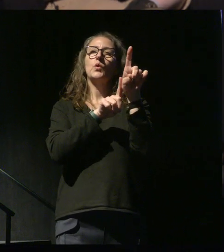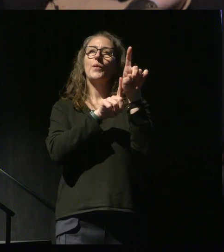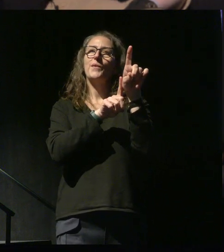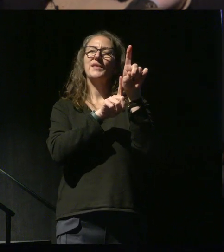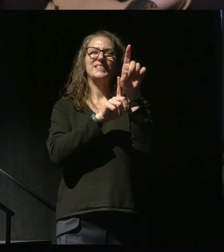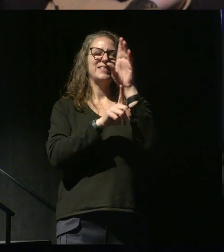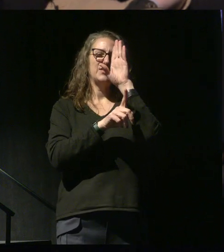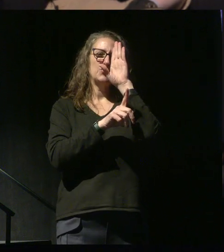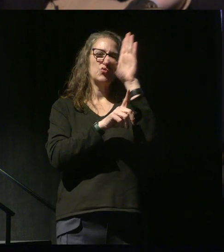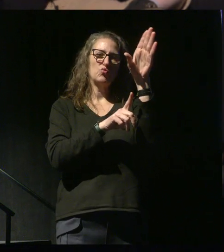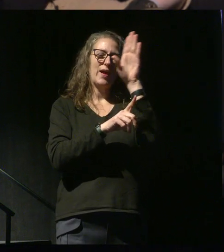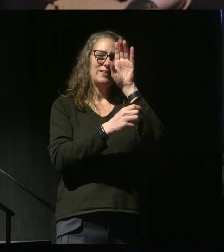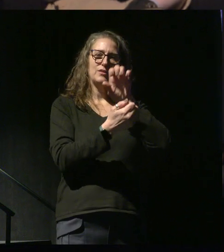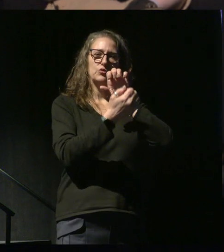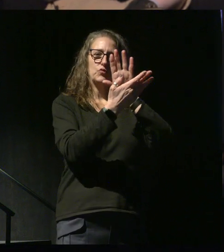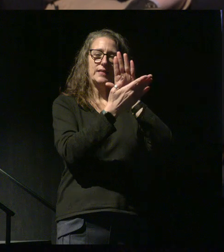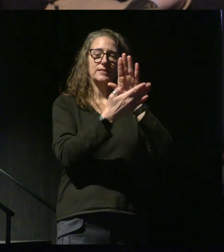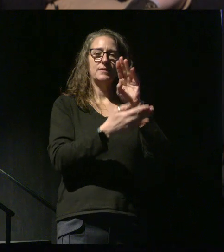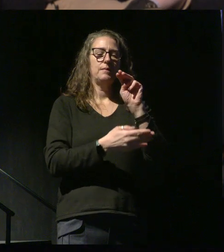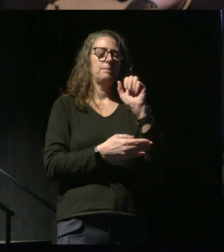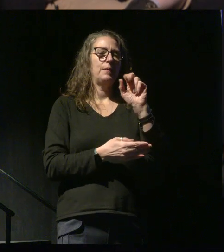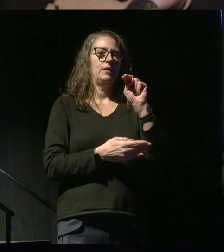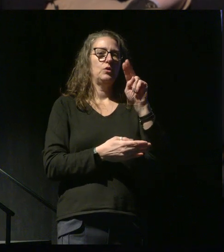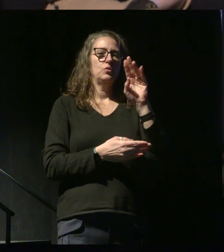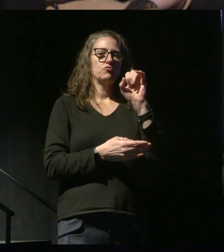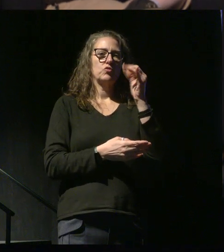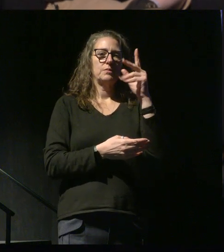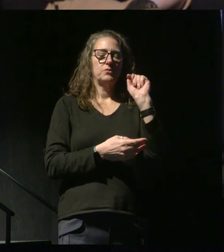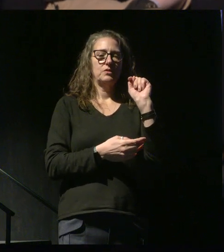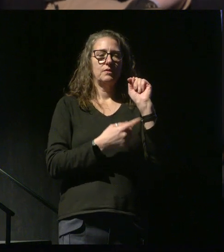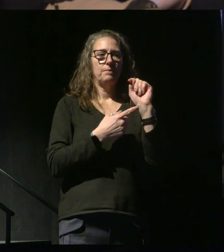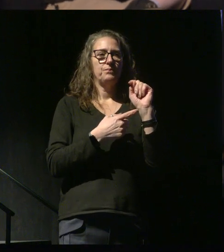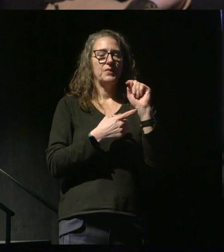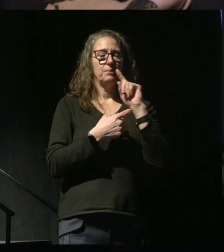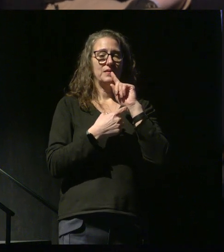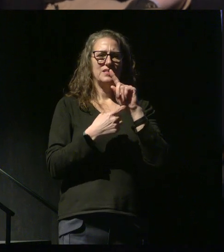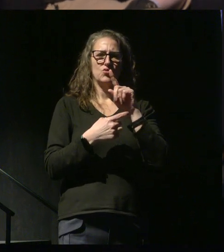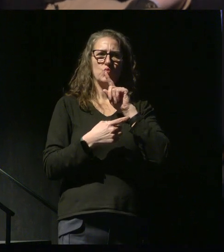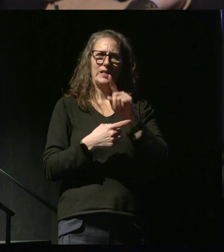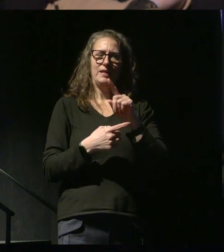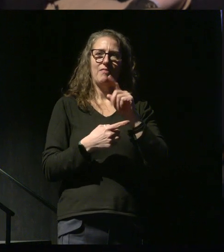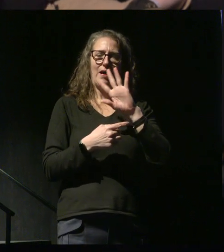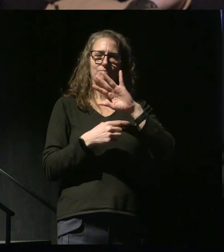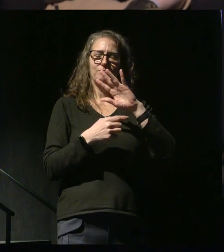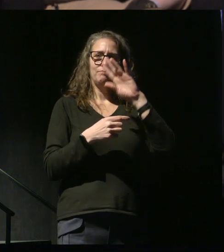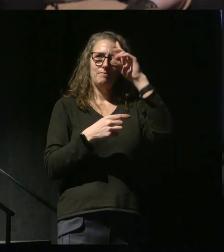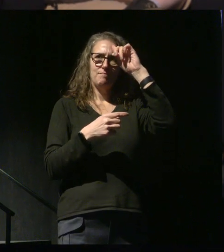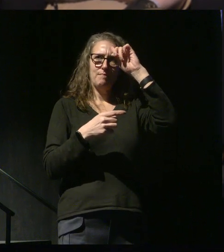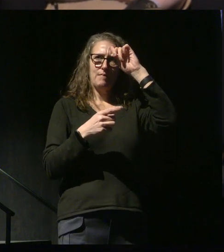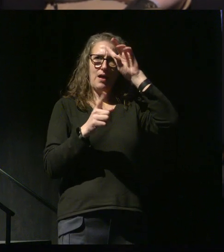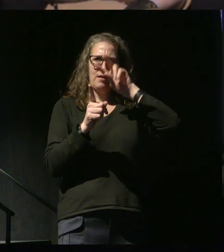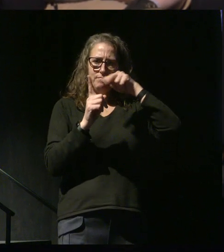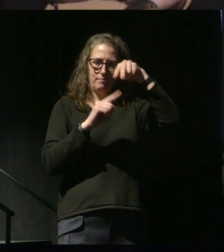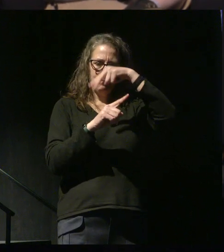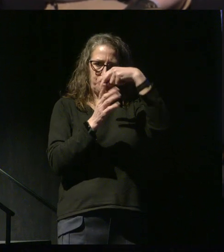I feel like it's such a rich mode, right? And, you know like, I'm so inspired by your book,